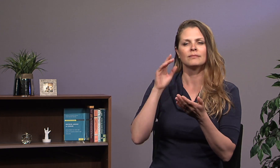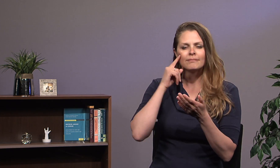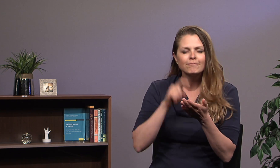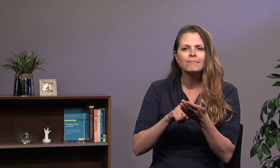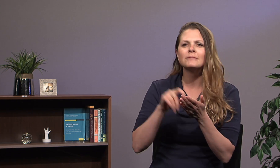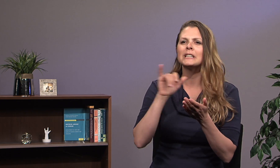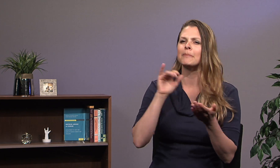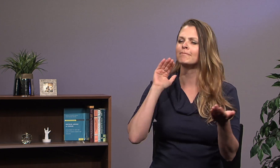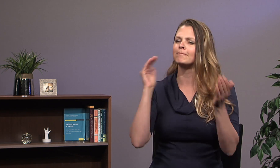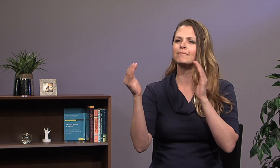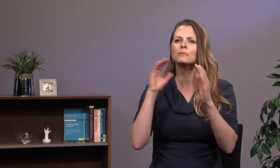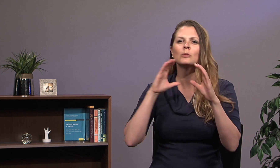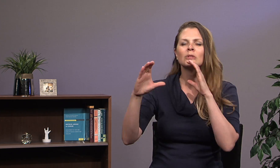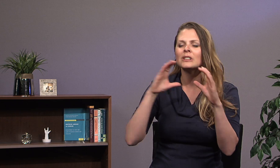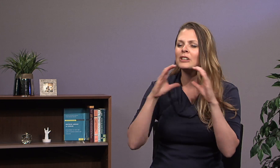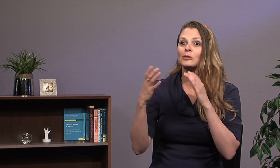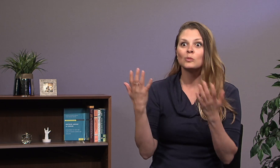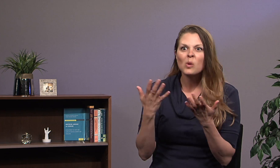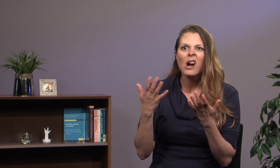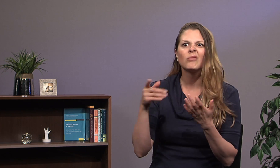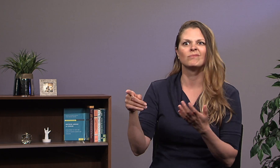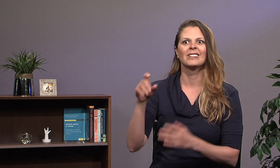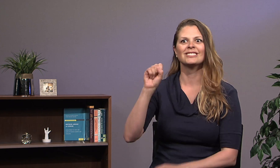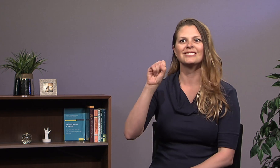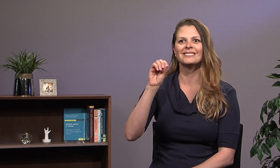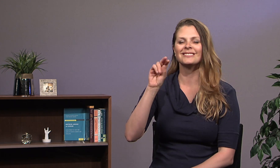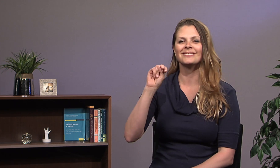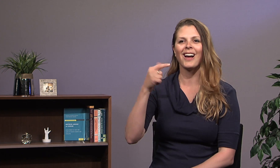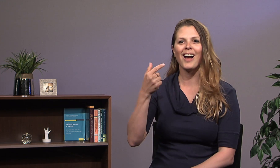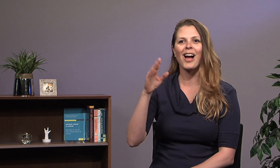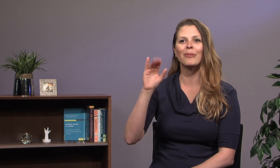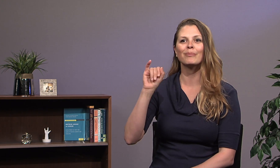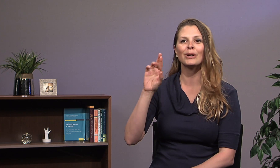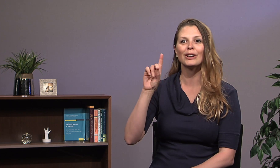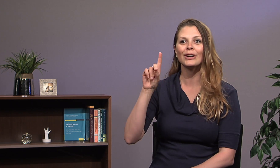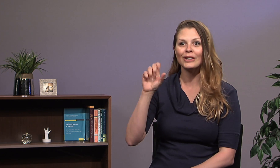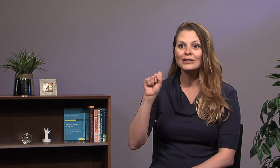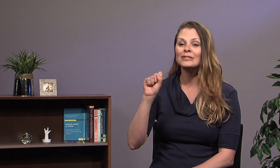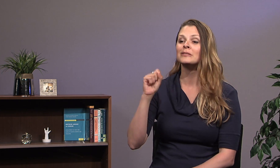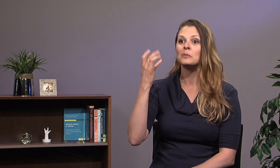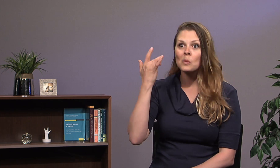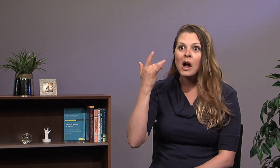that resembles communicative learning in songbirds,